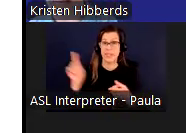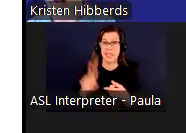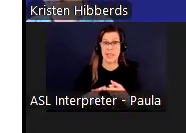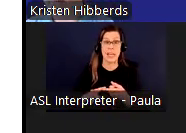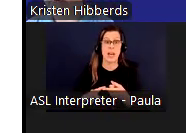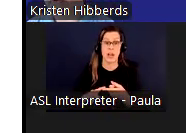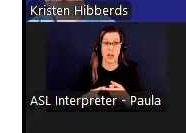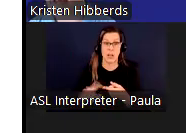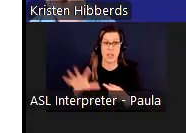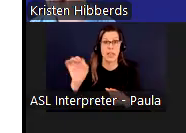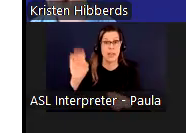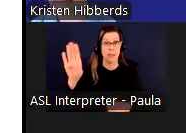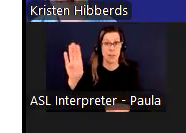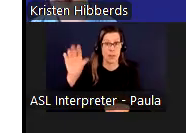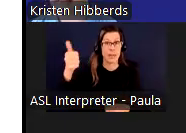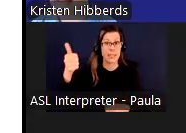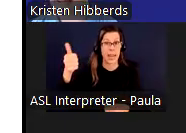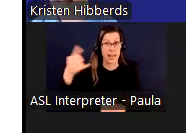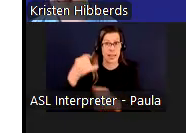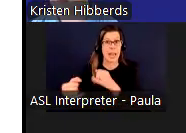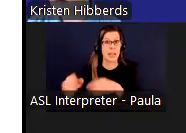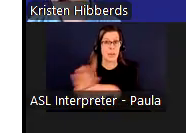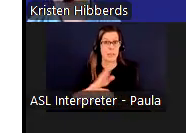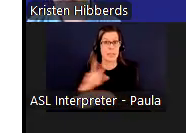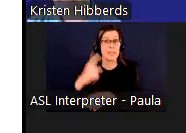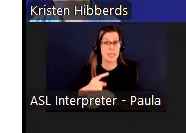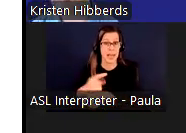on February 10th to send us any written comments.